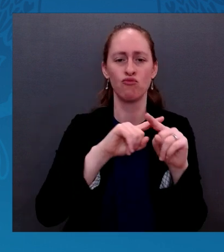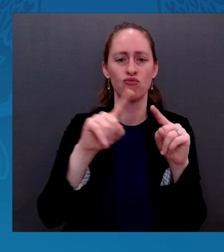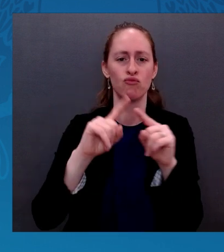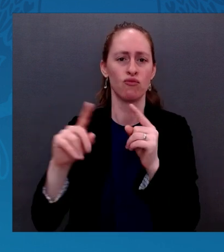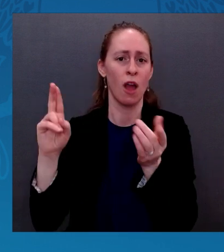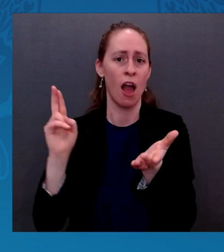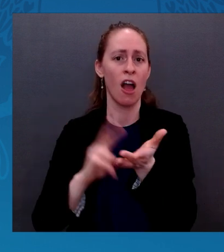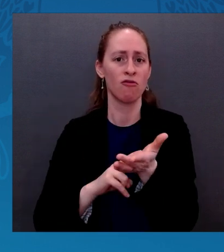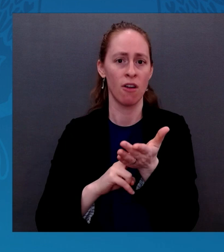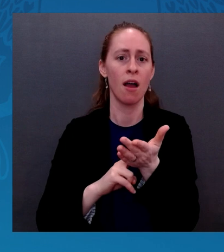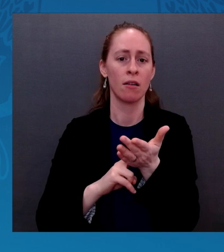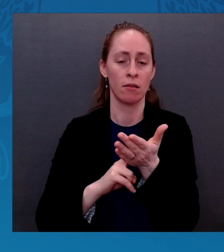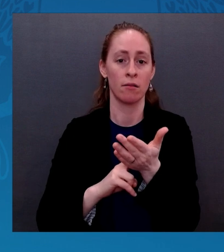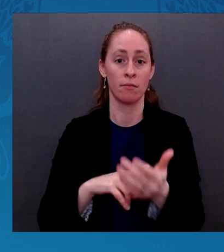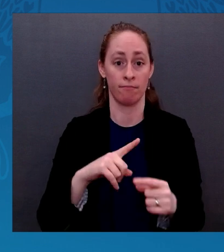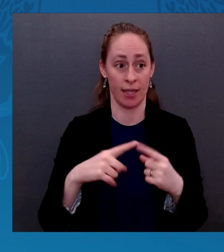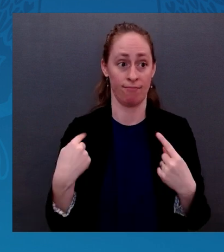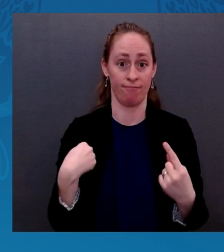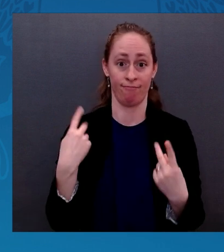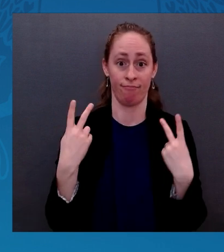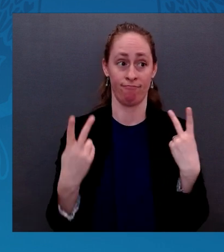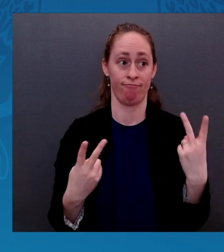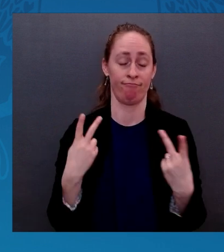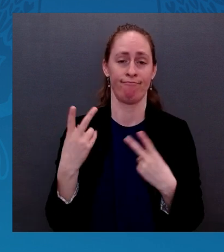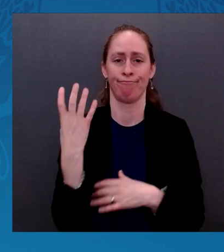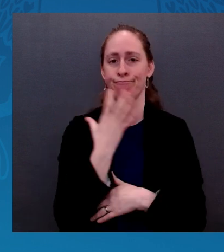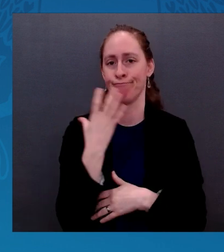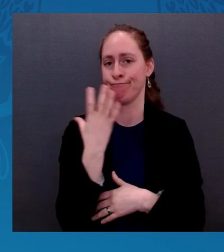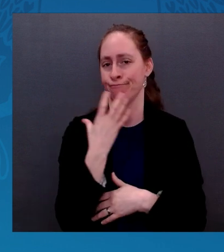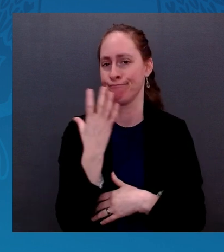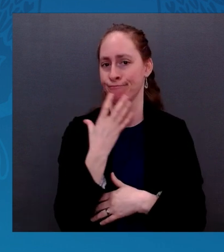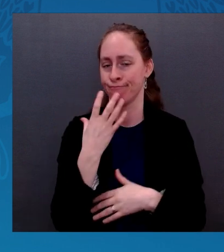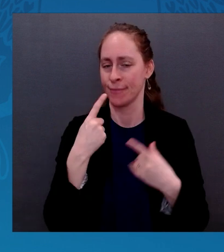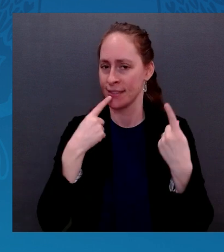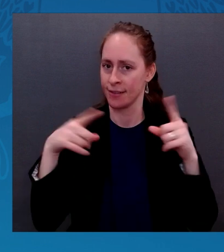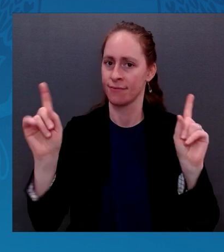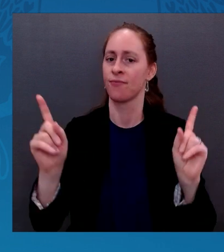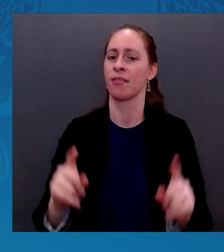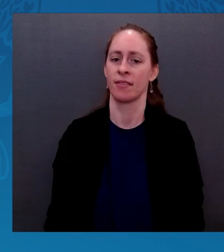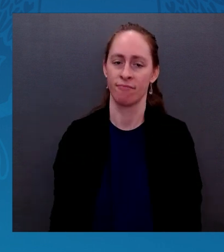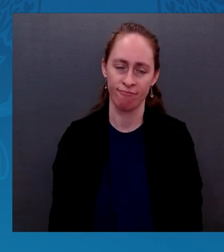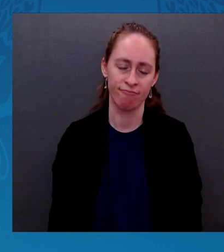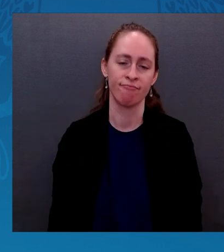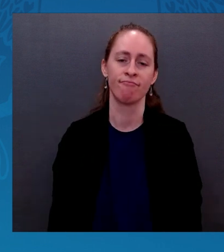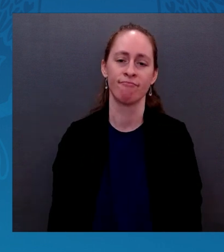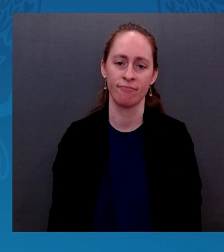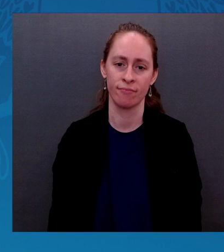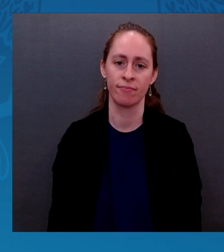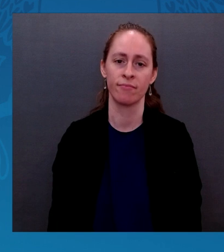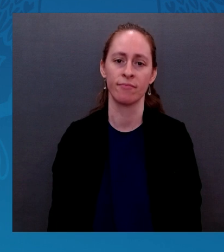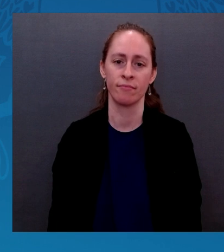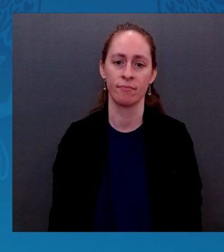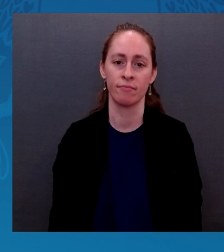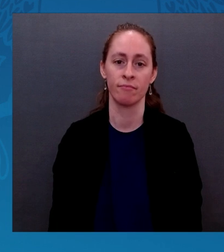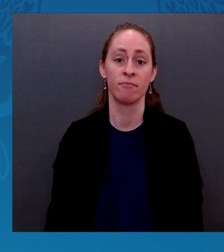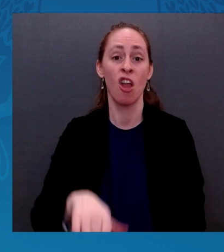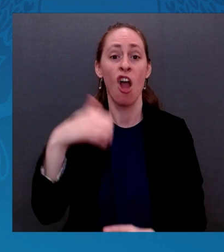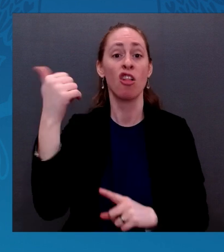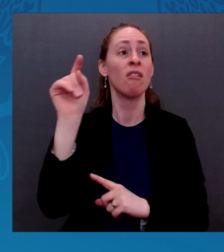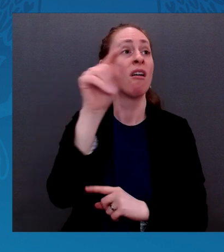I think, is monumental and should and should continue to be a model for the rest of the country. And as a mother and an expectant mother with my second